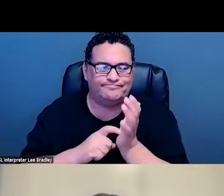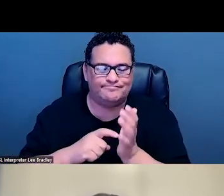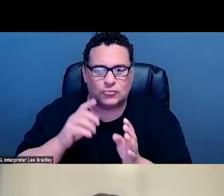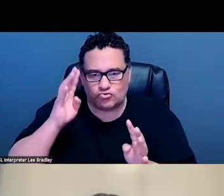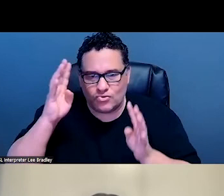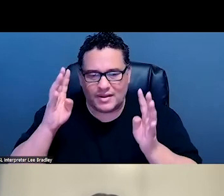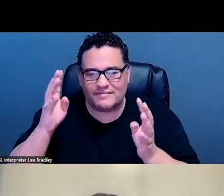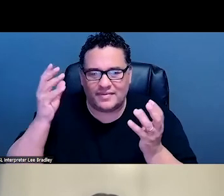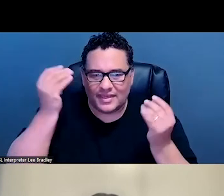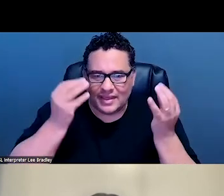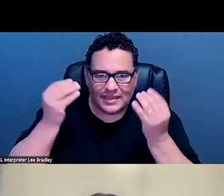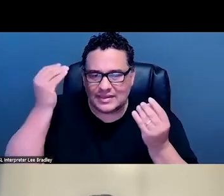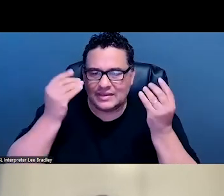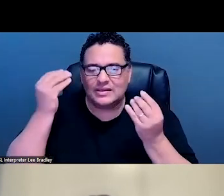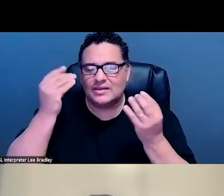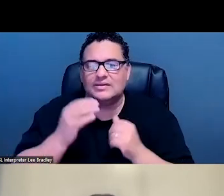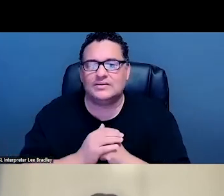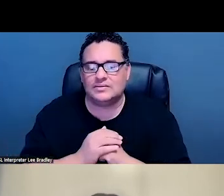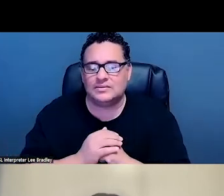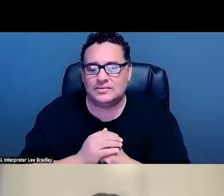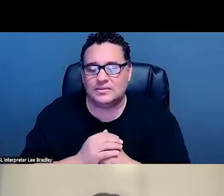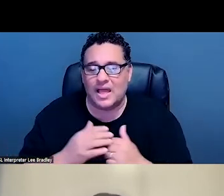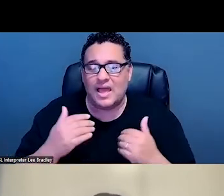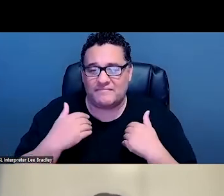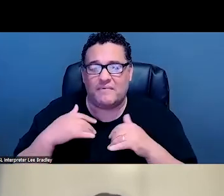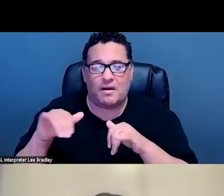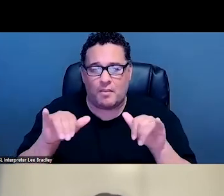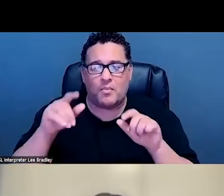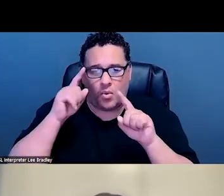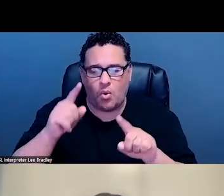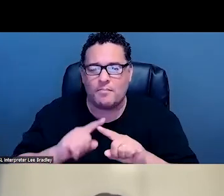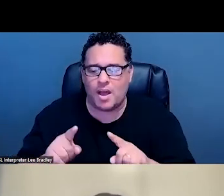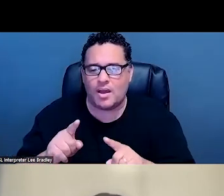AND, CHOOSING, YOU KNOW, THEY HAVE, A COMMON GOAL, BUT BEING ABLE TO IMPLEMENT AND DO THAT